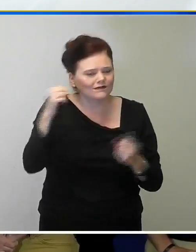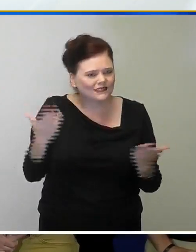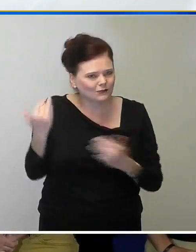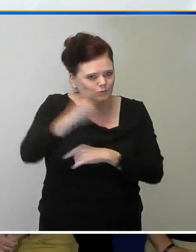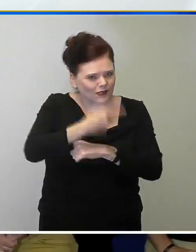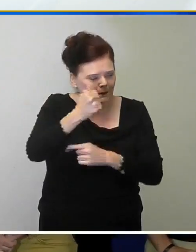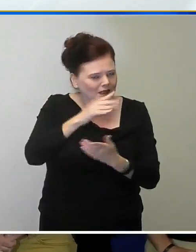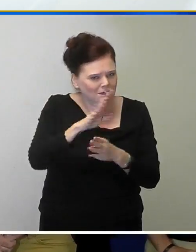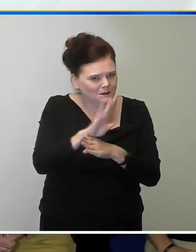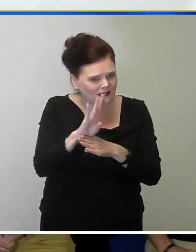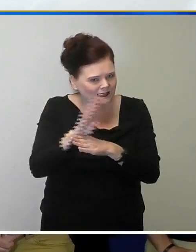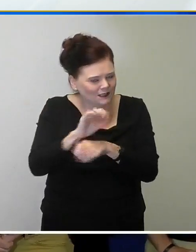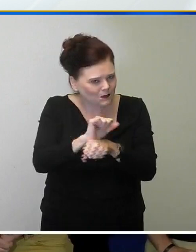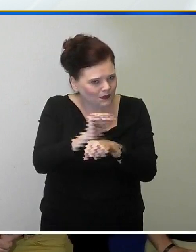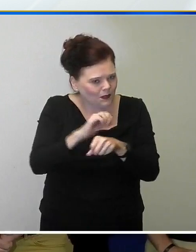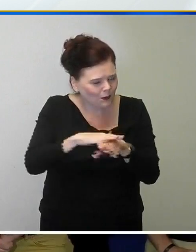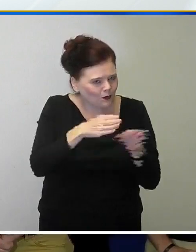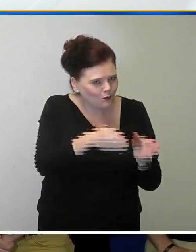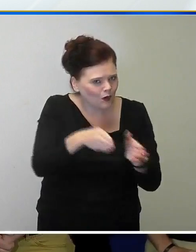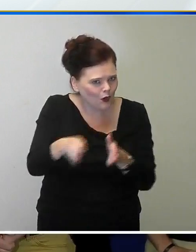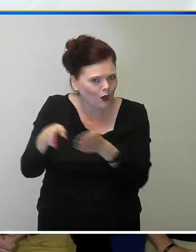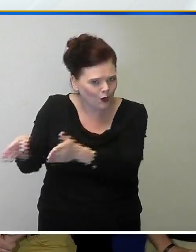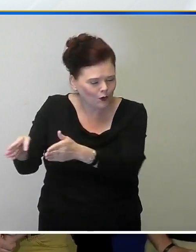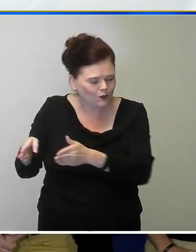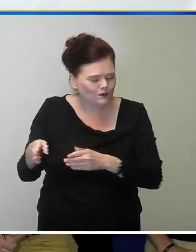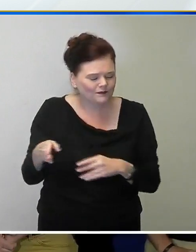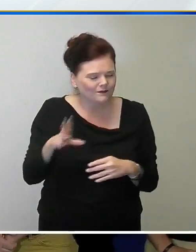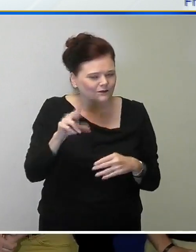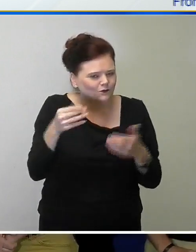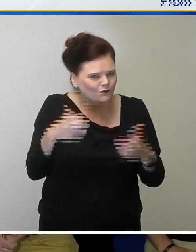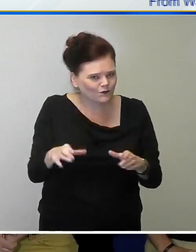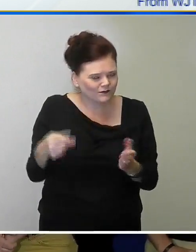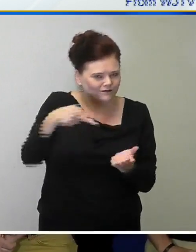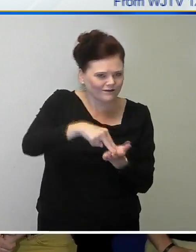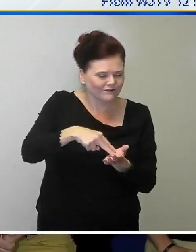US. THE NATIONAL GUARD, PUBLIC